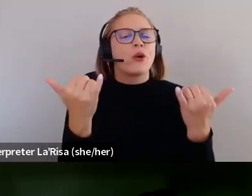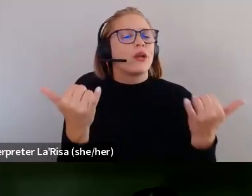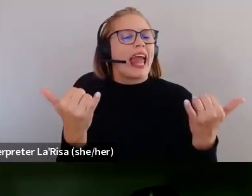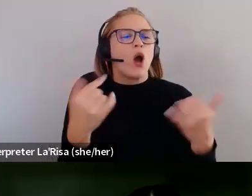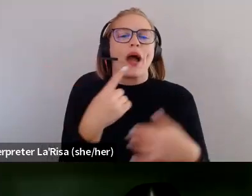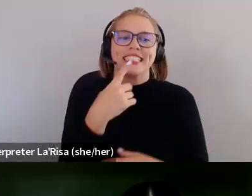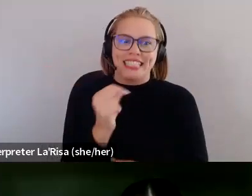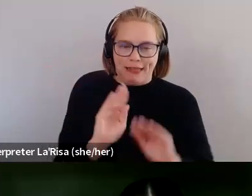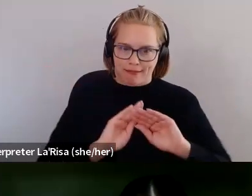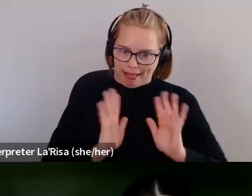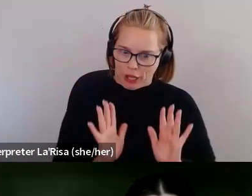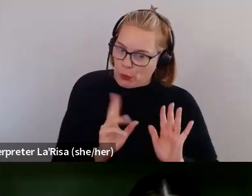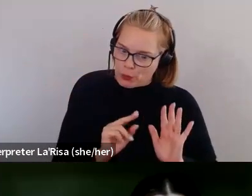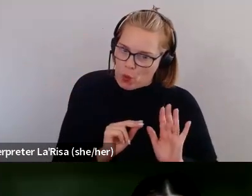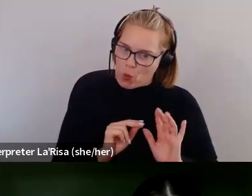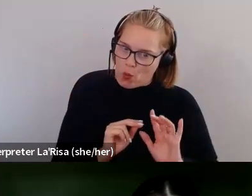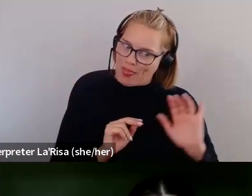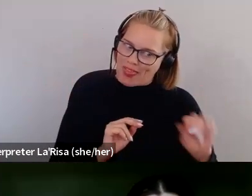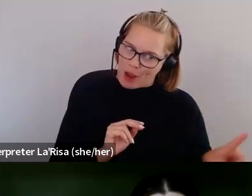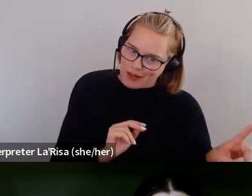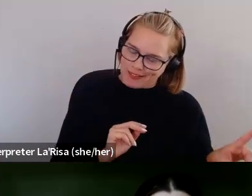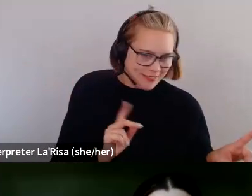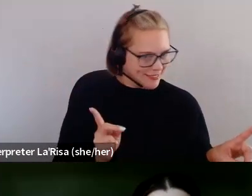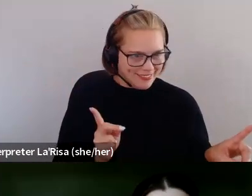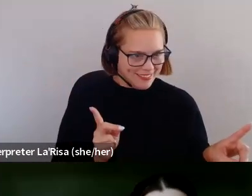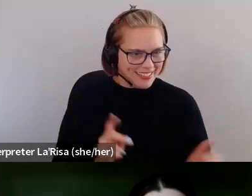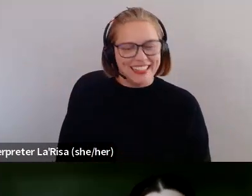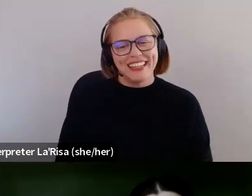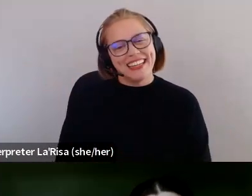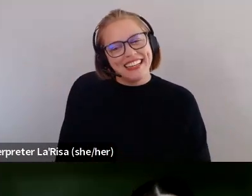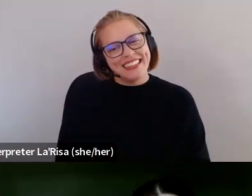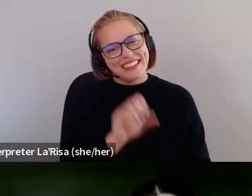: We are state. Also, a lot of people book tickets to go to DC and the